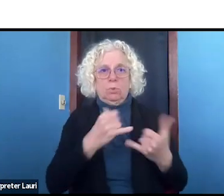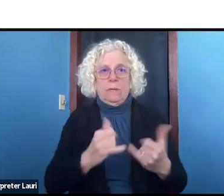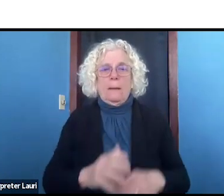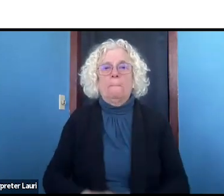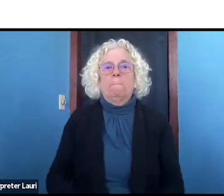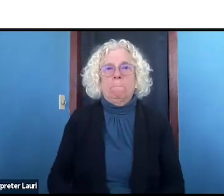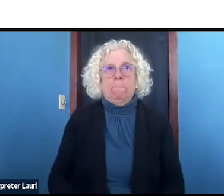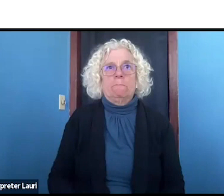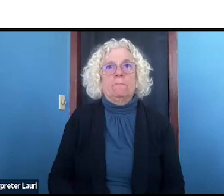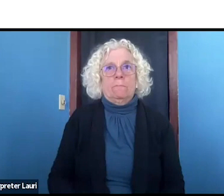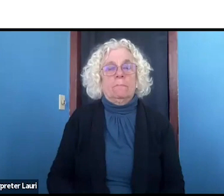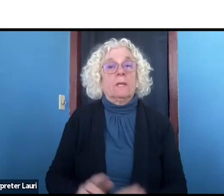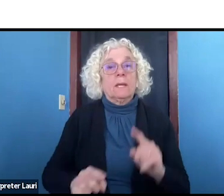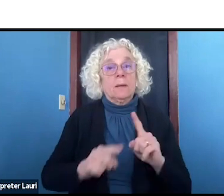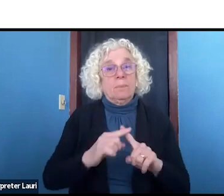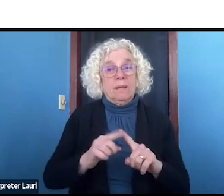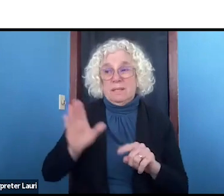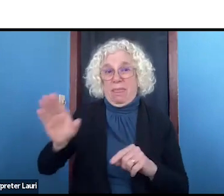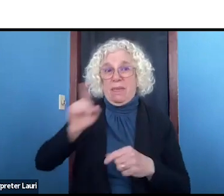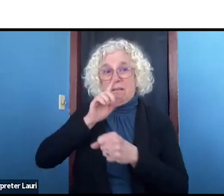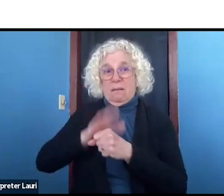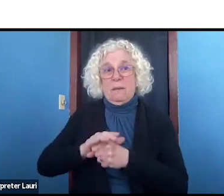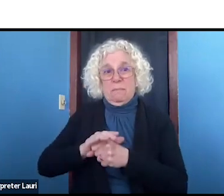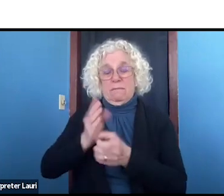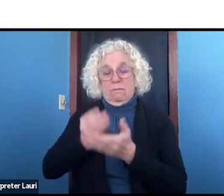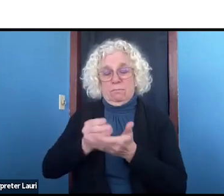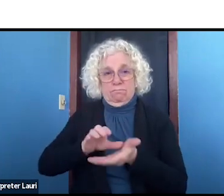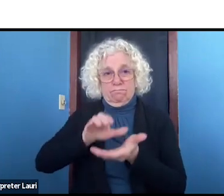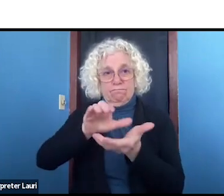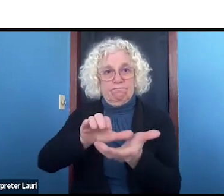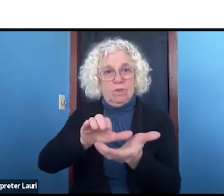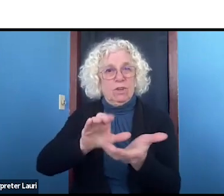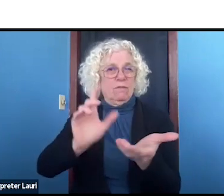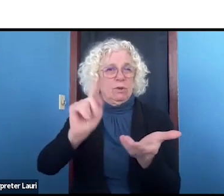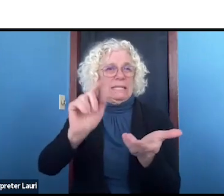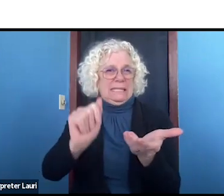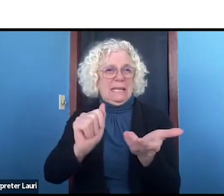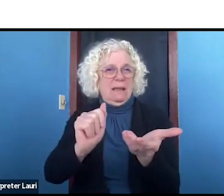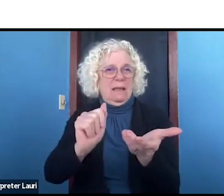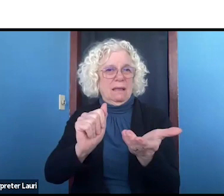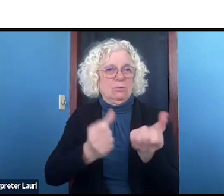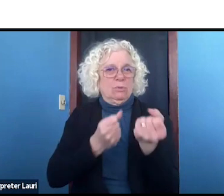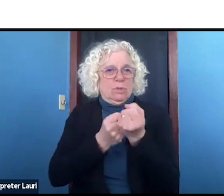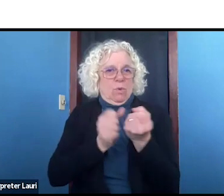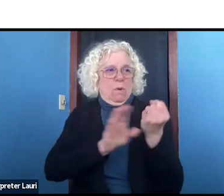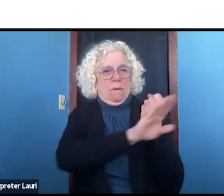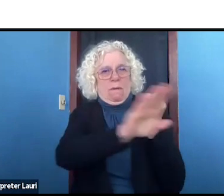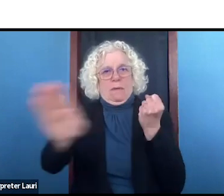and there's also a longstanding commitment to funding technical assistance centers and centers of excellence to support the work of the field.